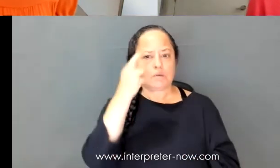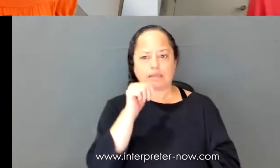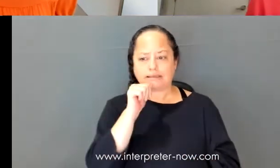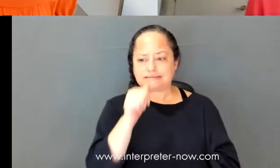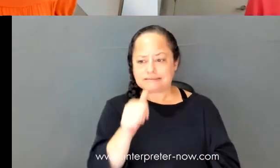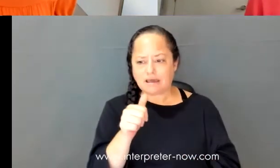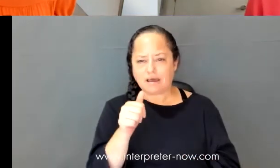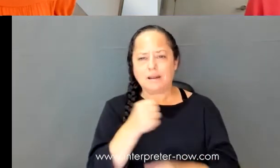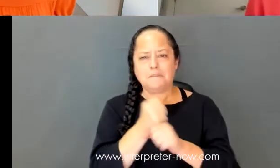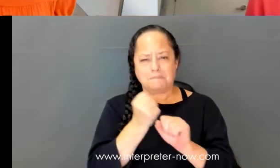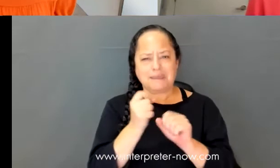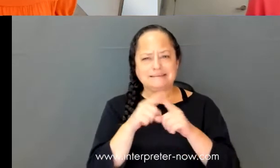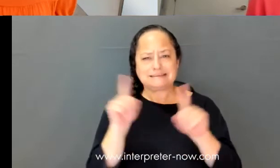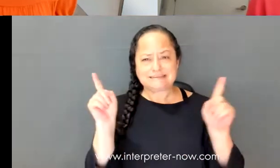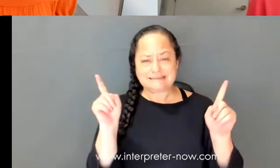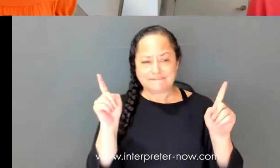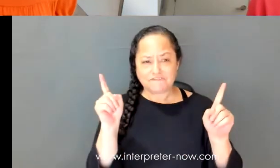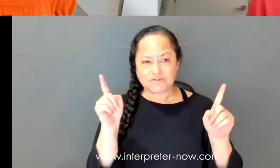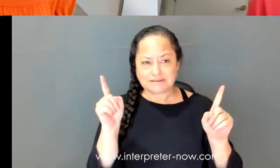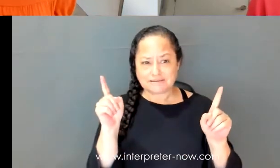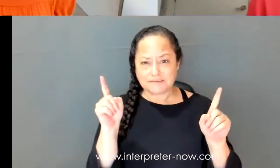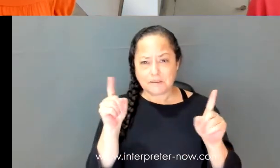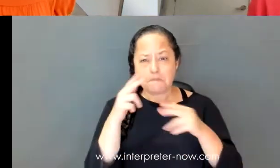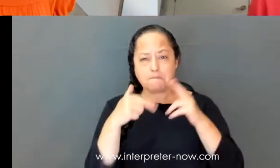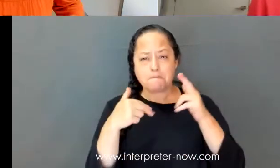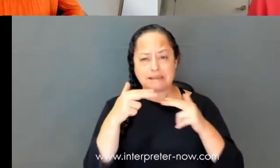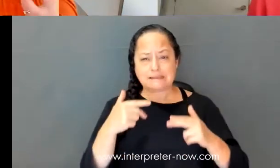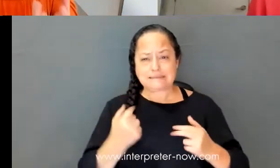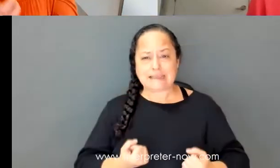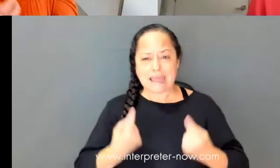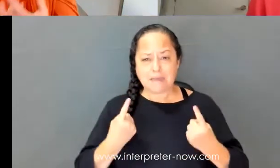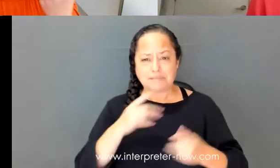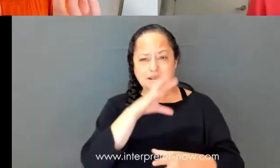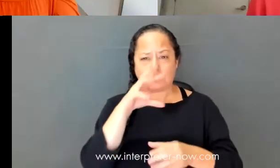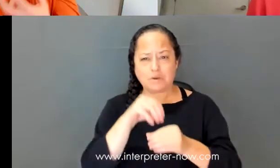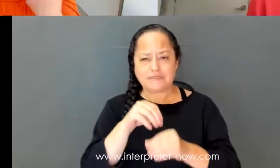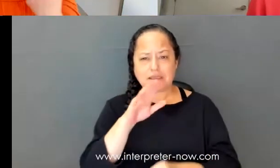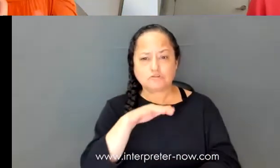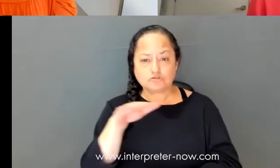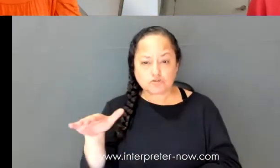It makes such a difference in building empathy within your children and understanding, and